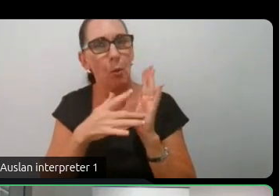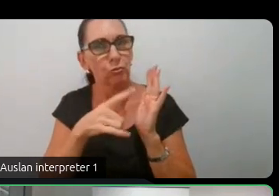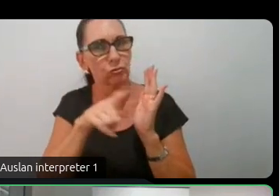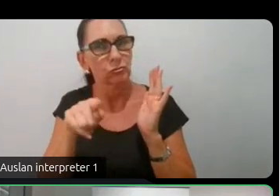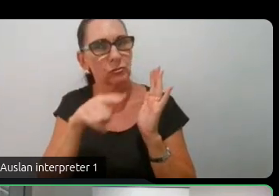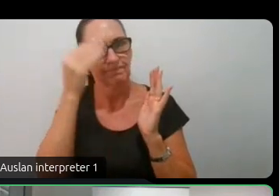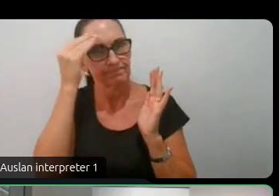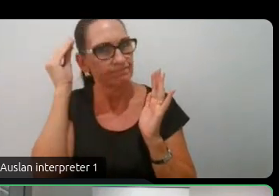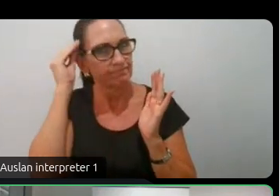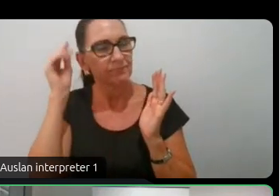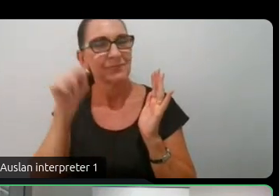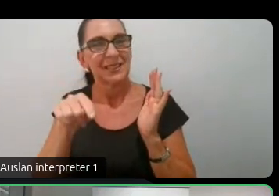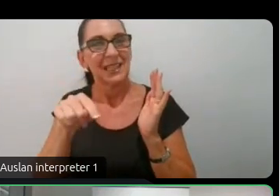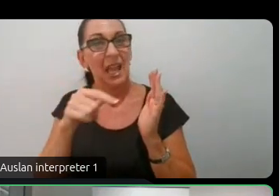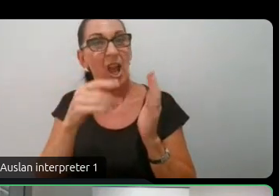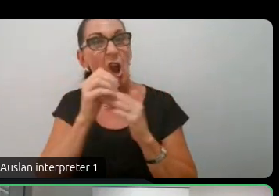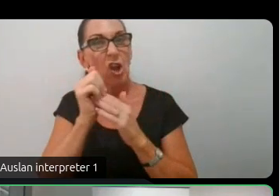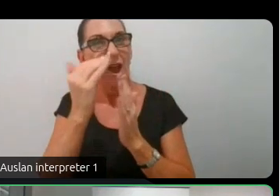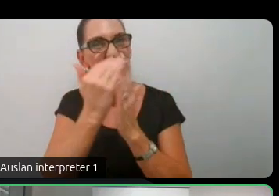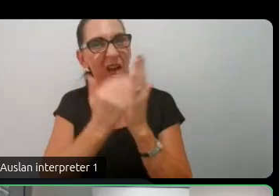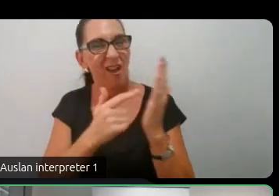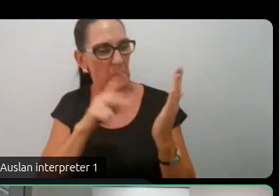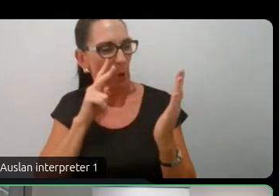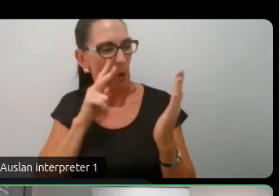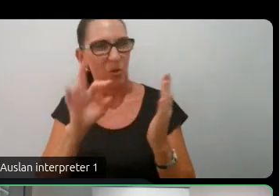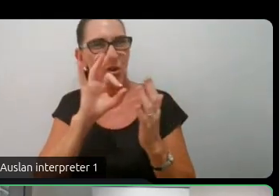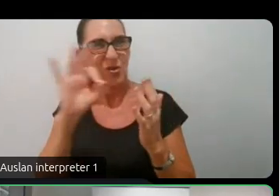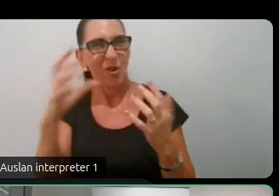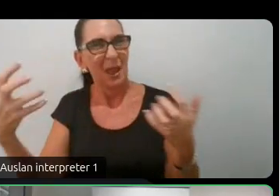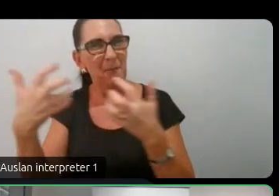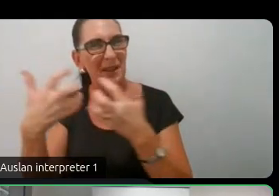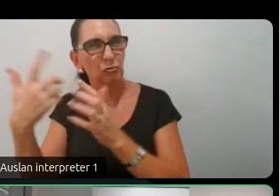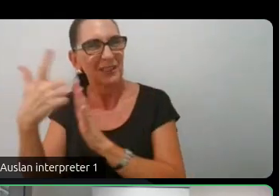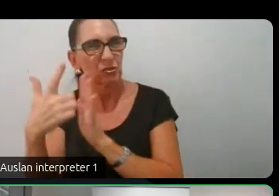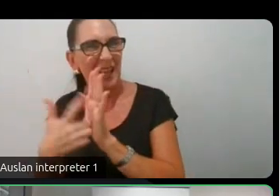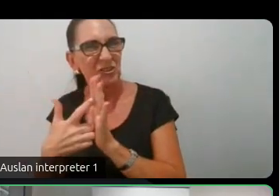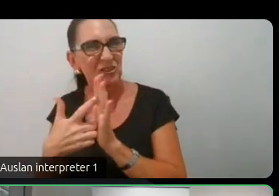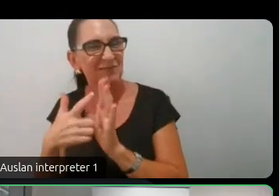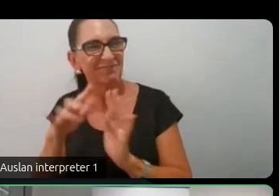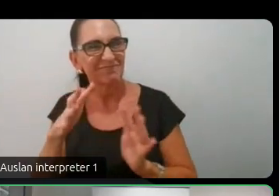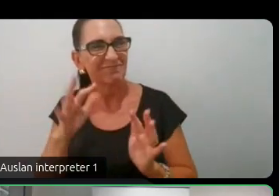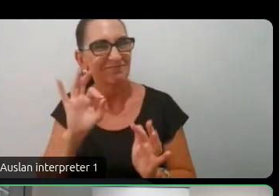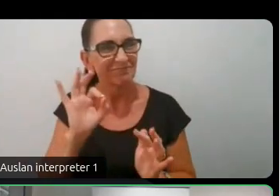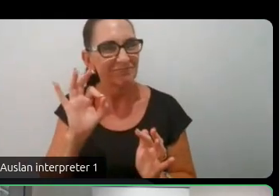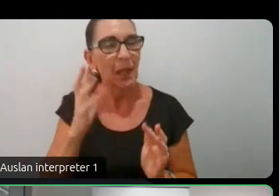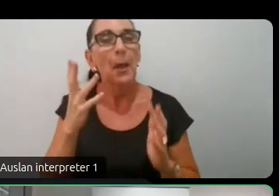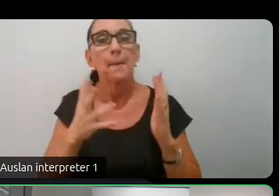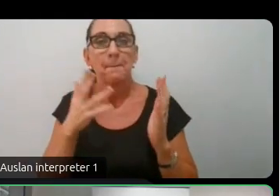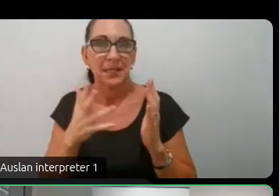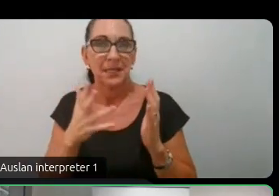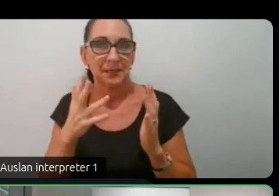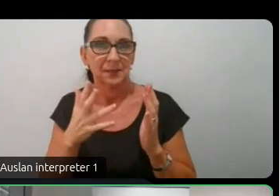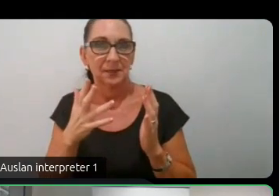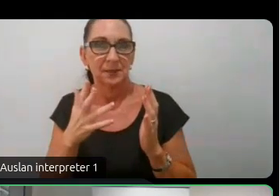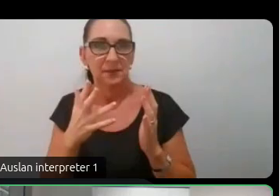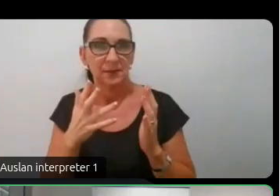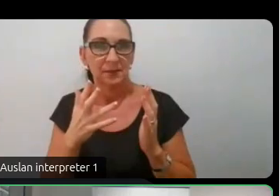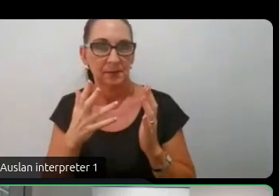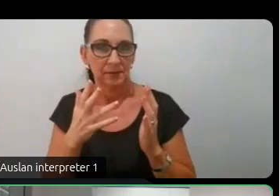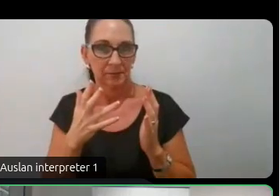guidelines don't inherently match up with what the legislation's uh it's possible that um those will